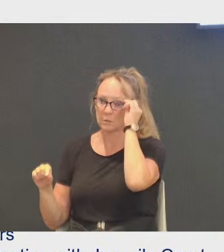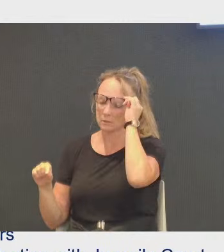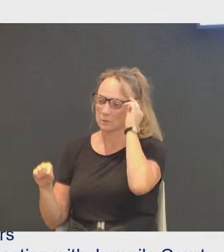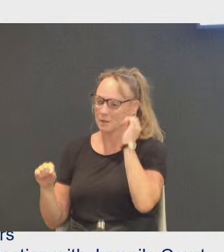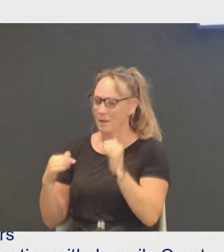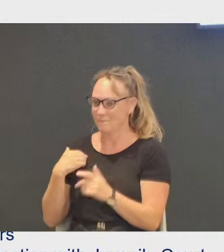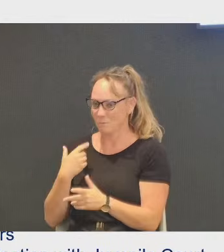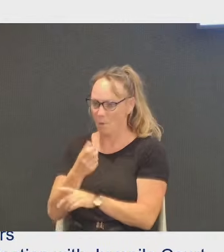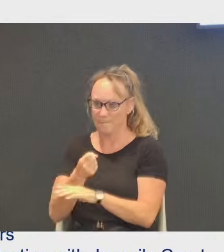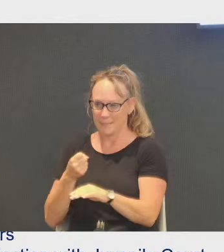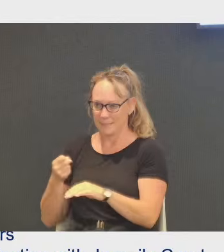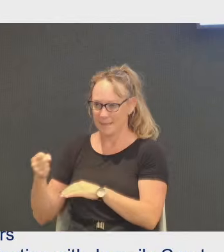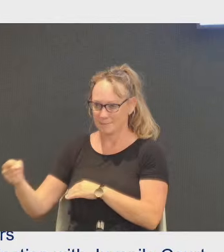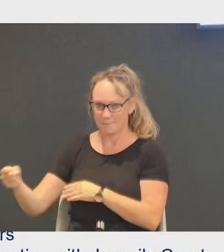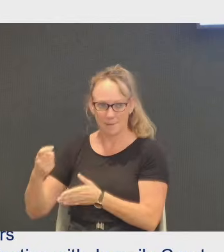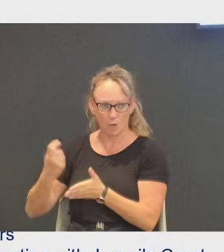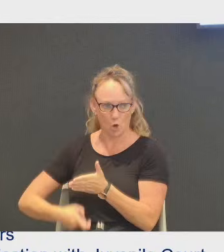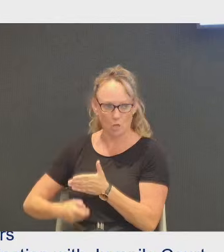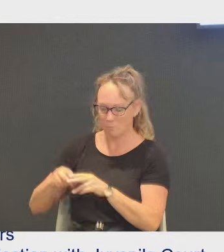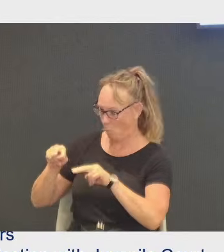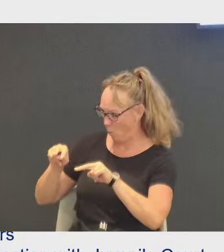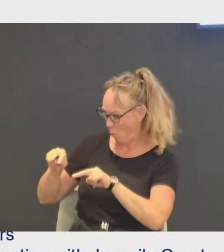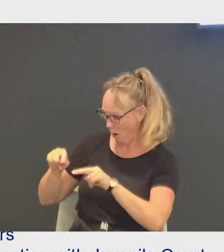still we're just watching that right now to see what happens with that. We haven't gotten